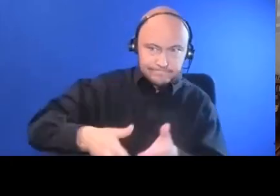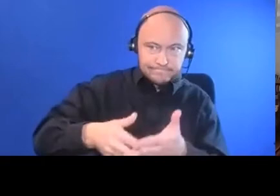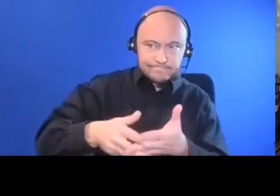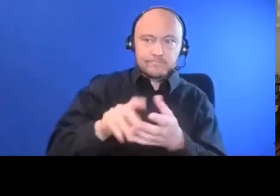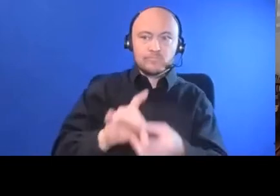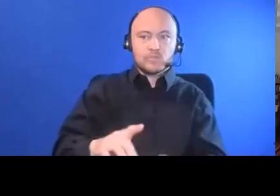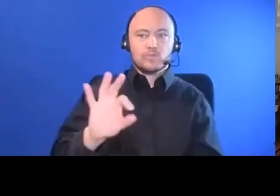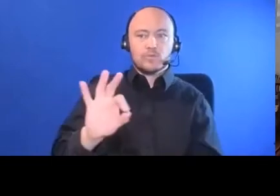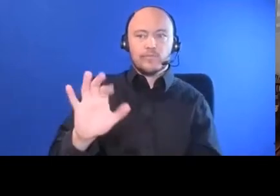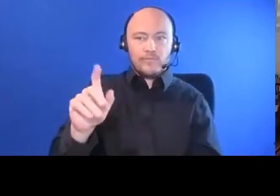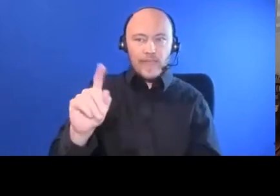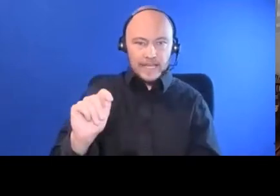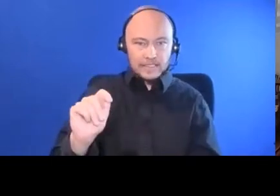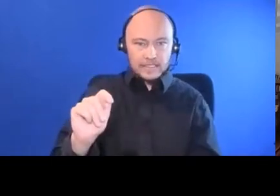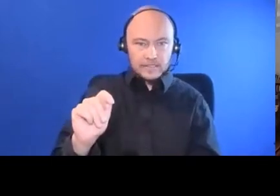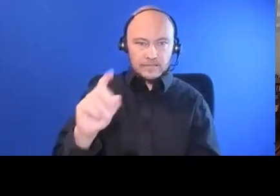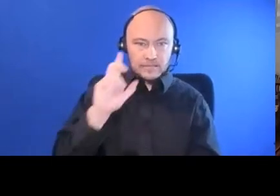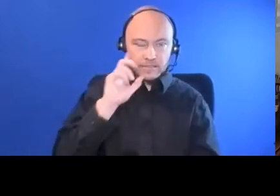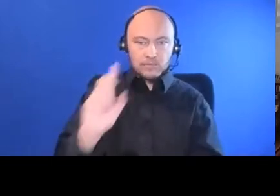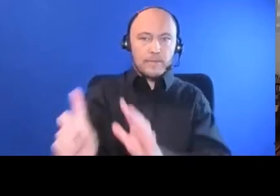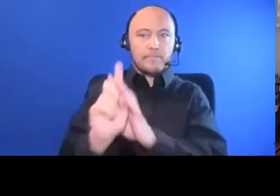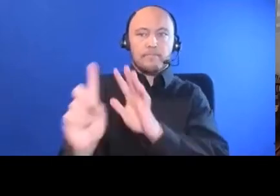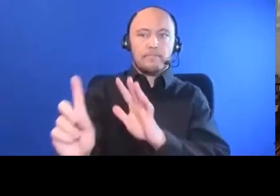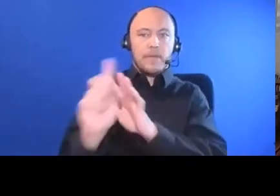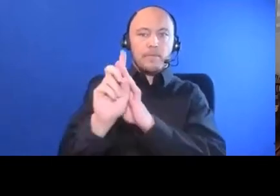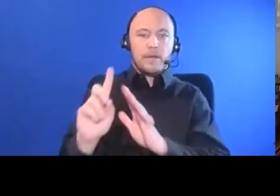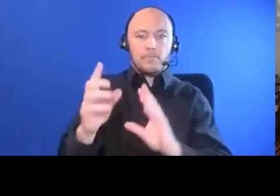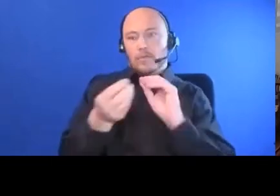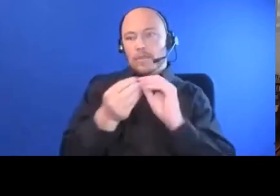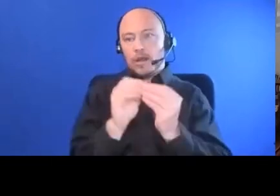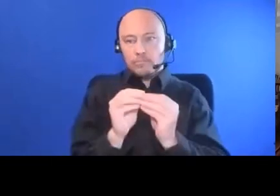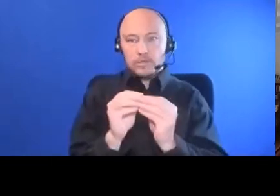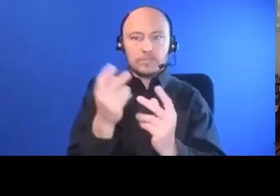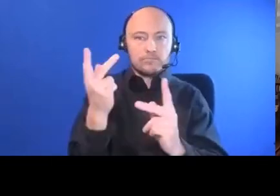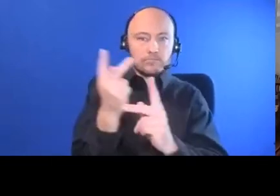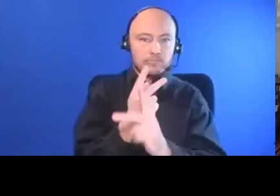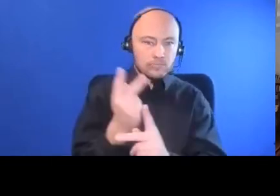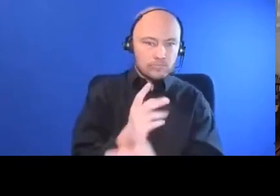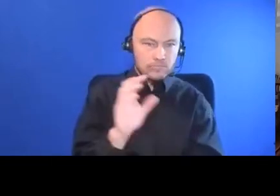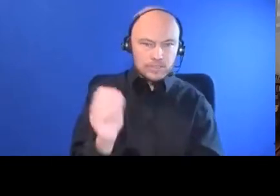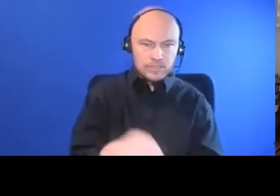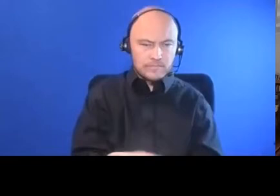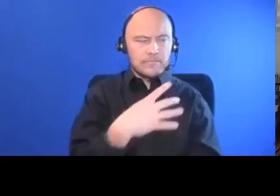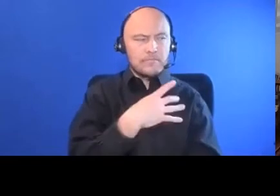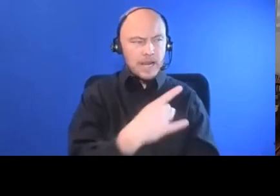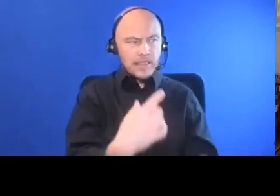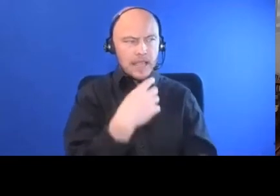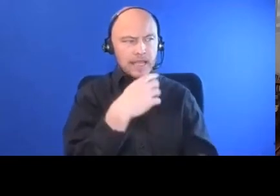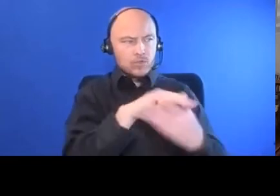that's why I keep popping up with statistics, but I love storytelling and I think that storytelling